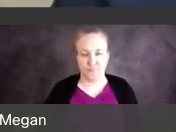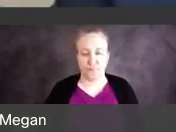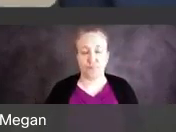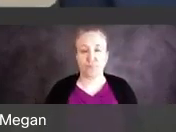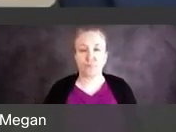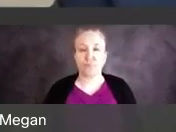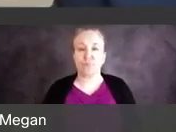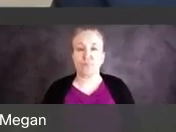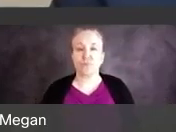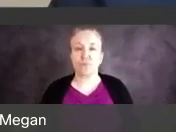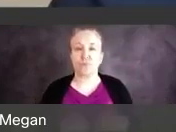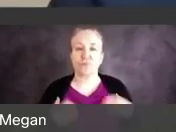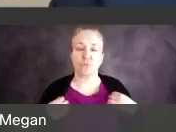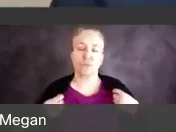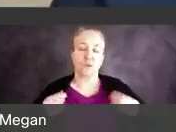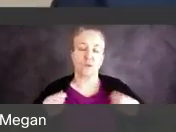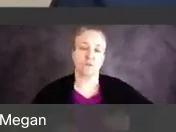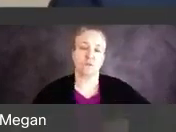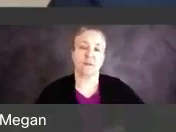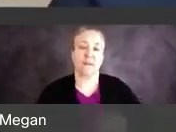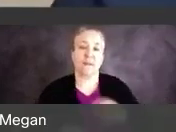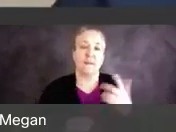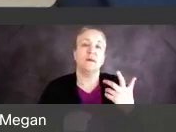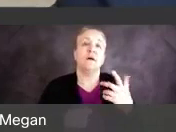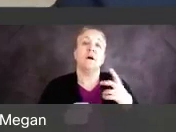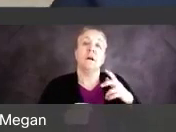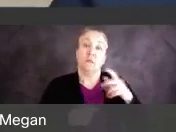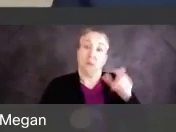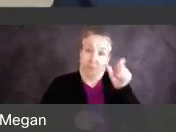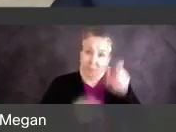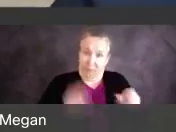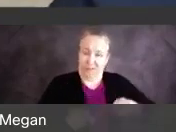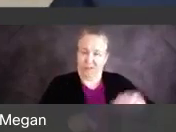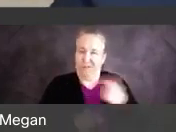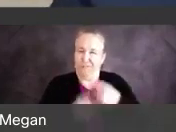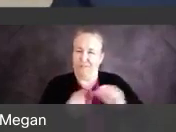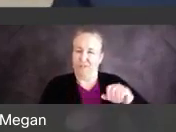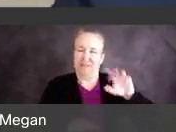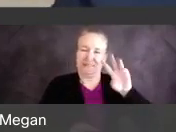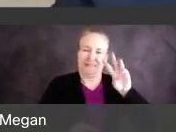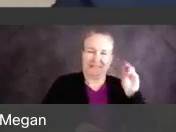individuals are from 60 municipalities but, as you know, all 62 municipalities are home